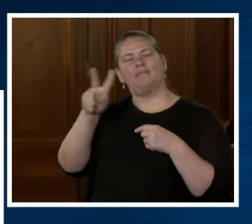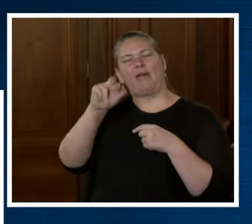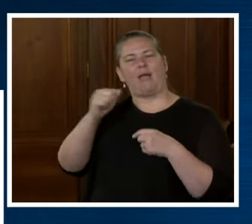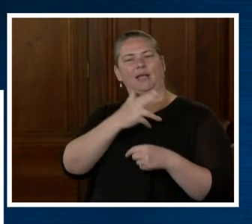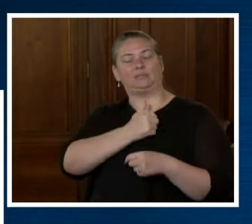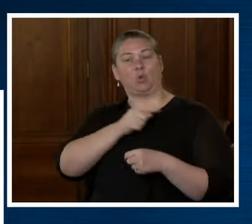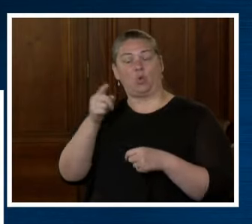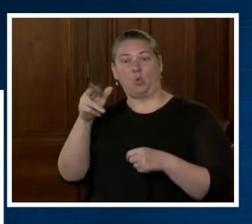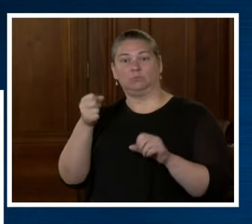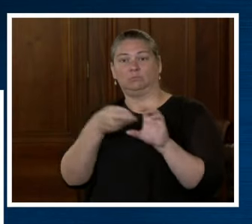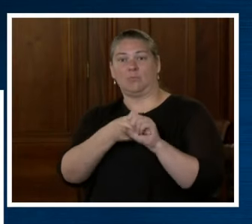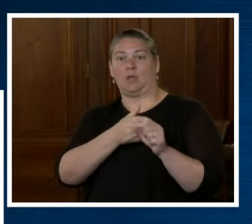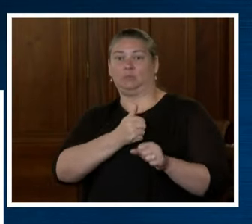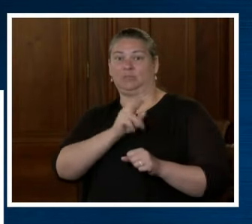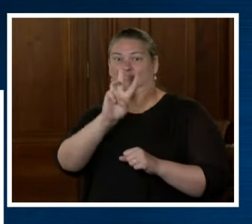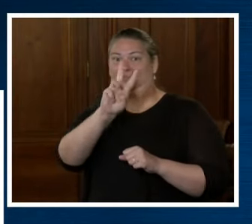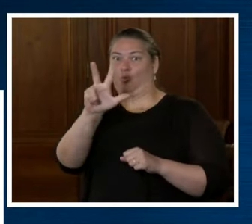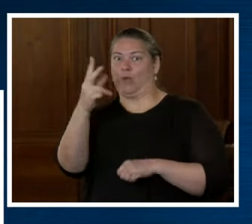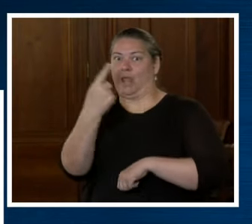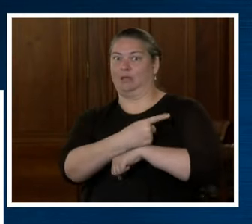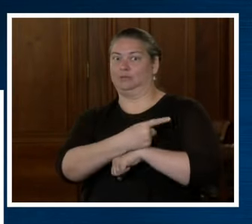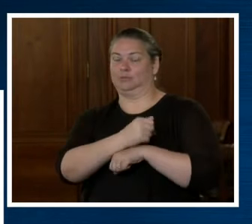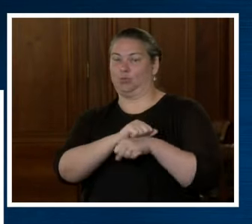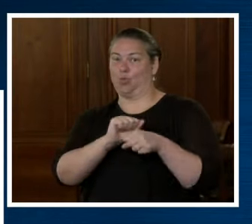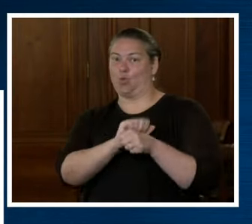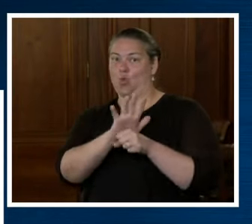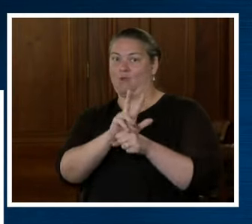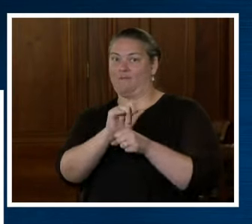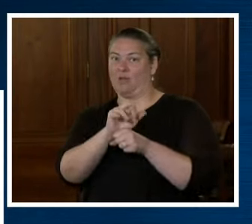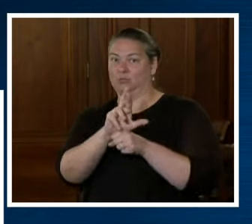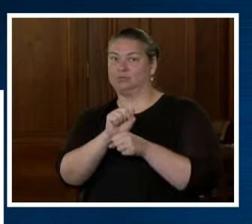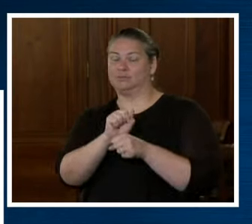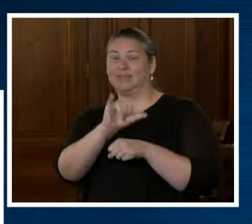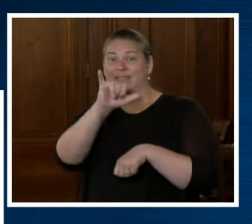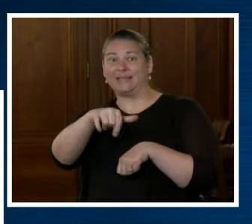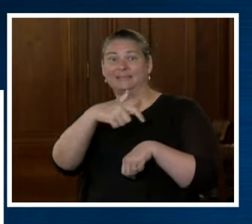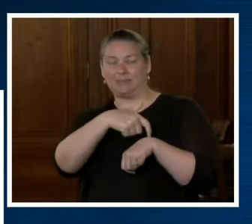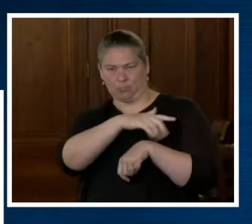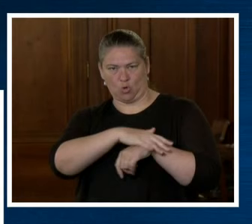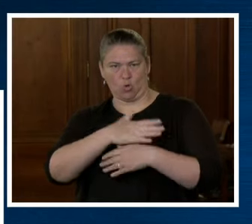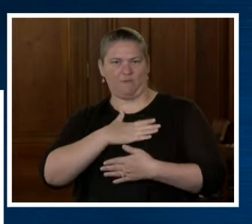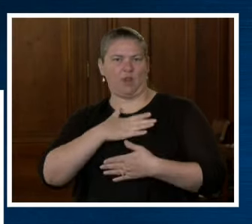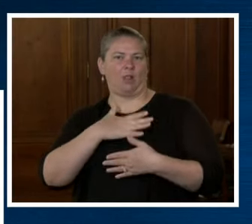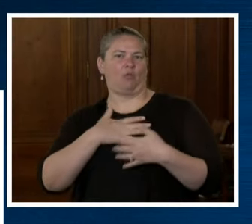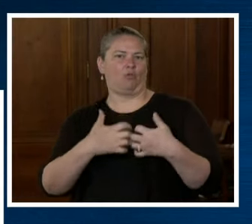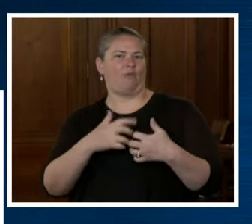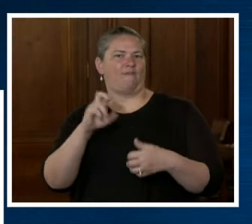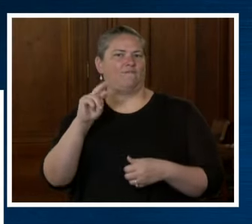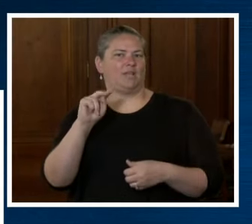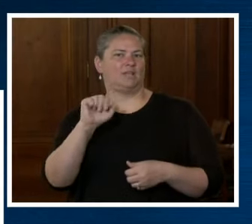HEALTH CARE WORKER AT UK HOSPITAL. SHE WORKED IN THE COVID UNIT TREATING PATIENTS AND CONTINUED